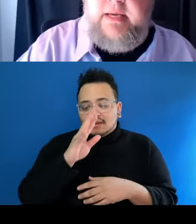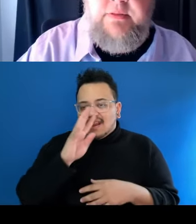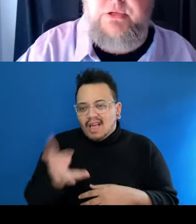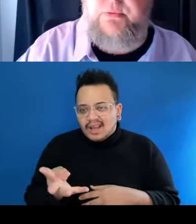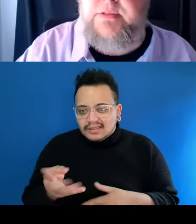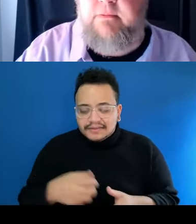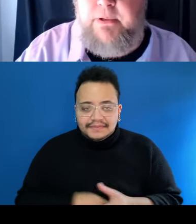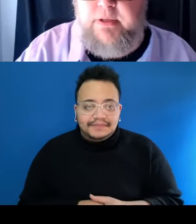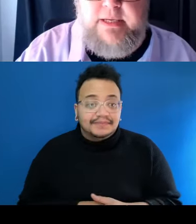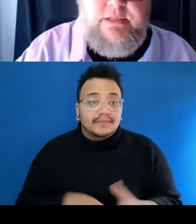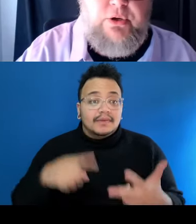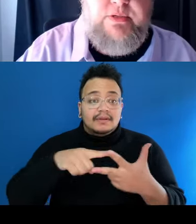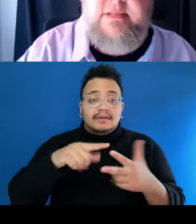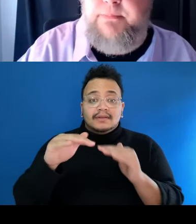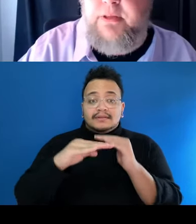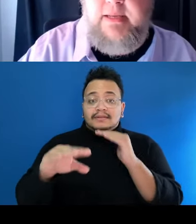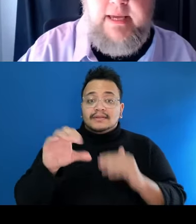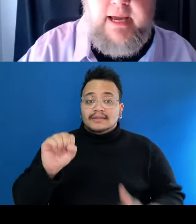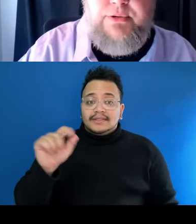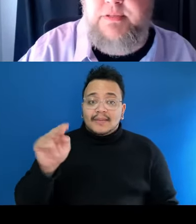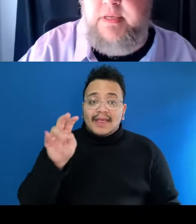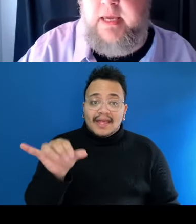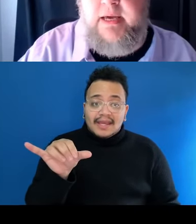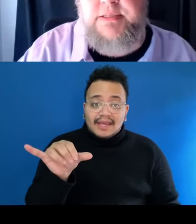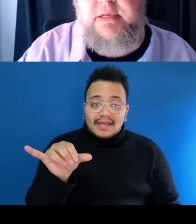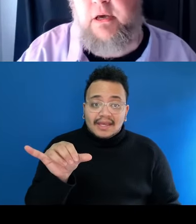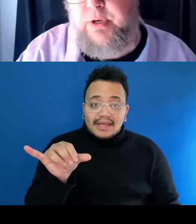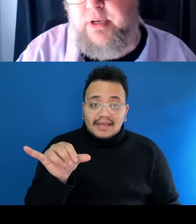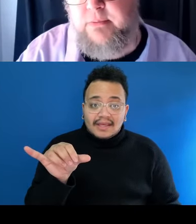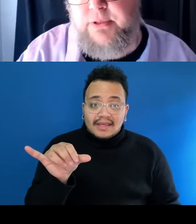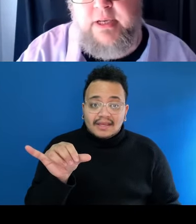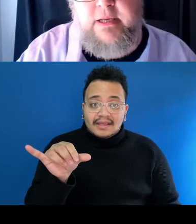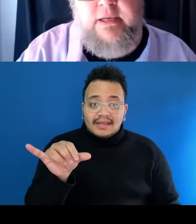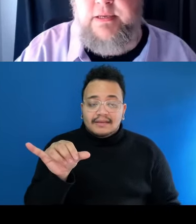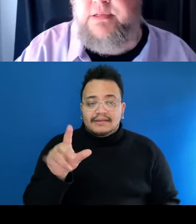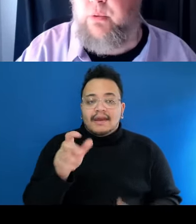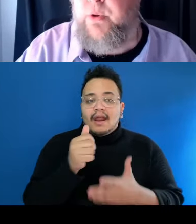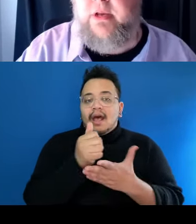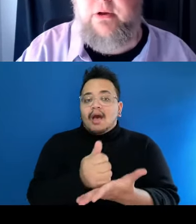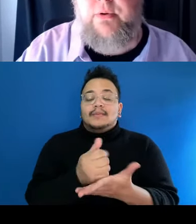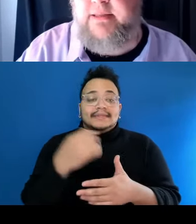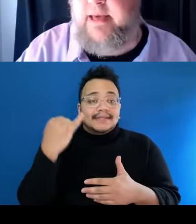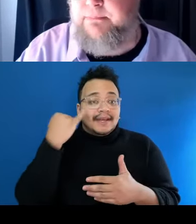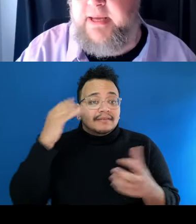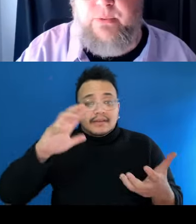The second thing is around stability. So stability counters, chaos and unpredictability. So, when we can create that base,